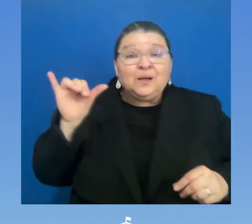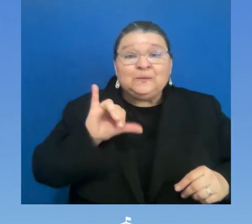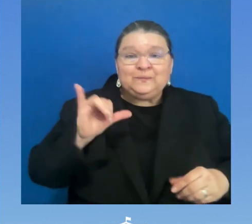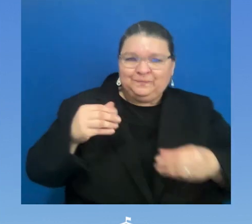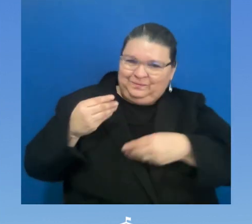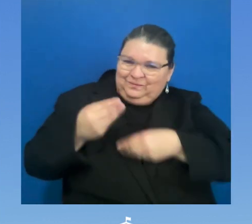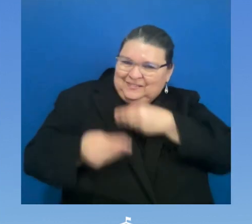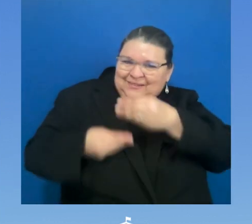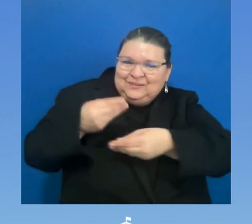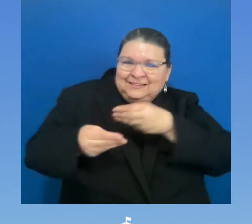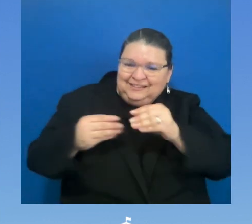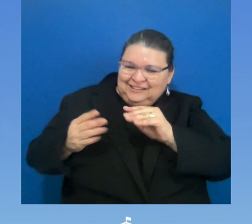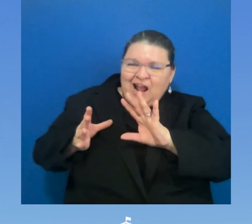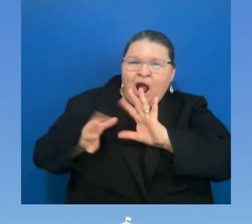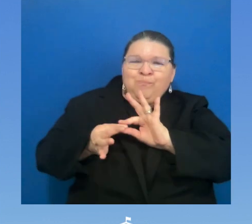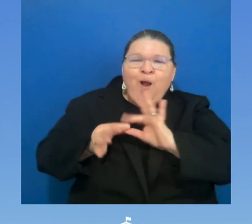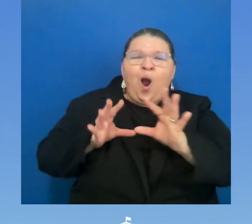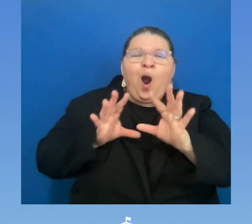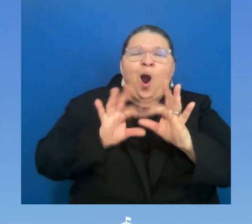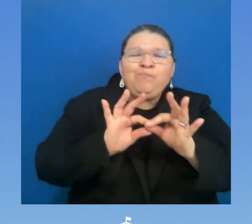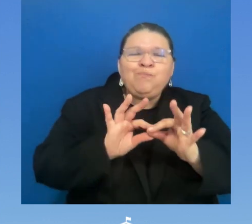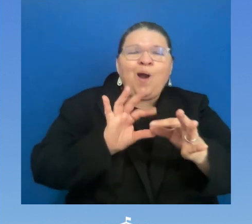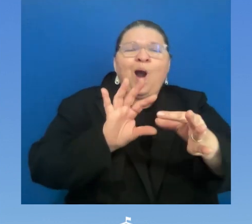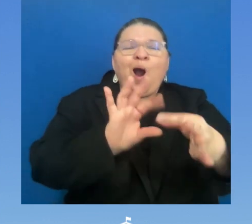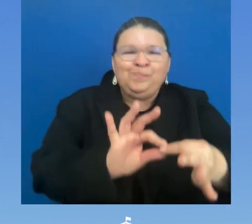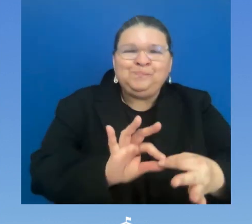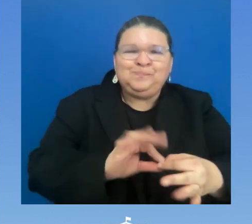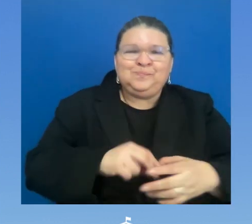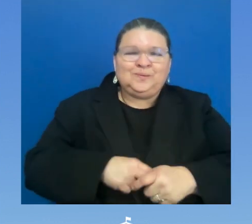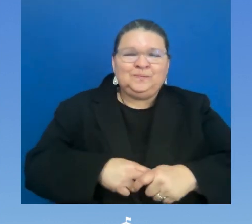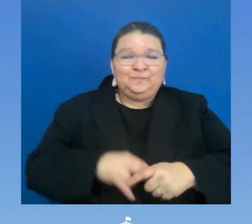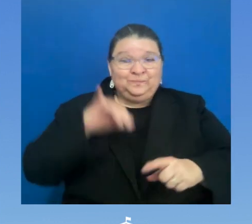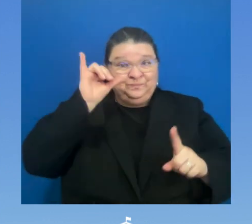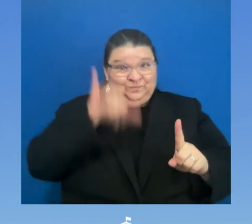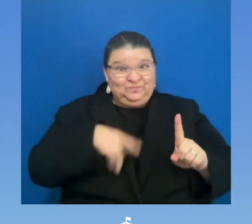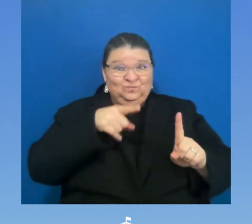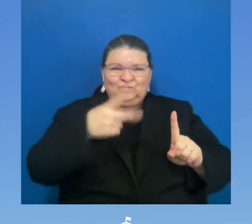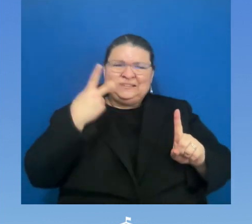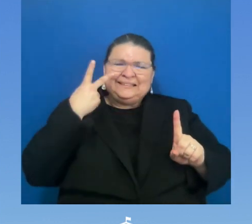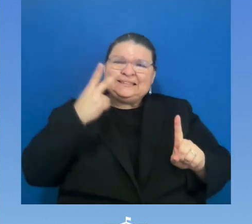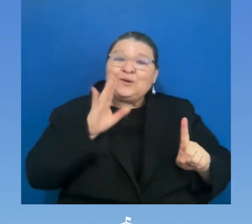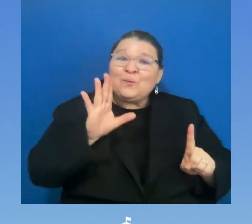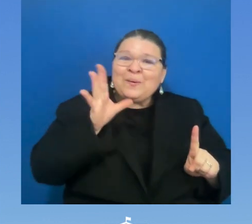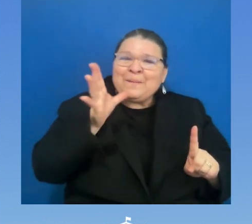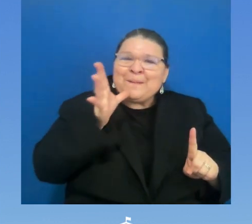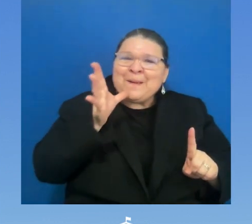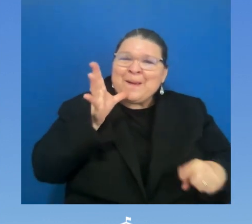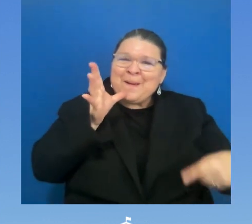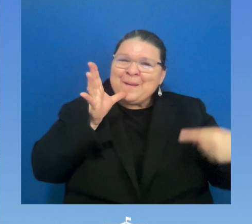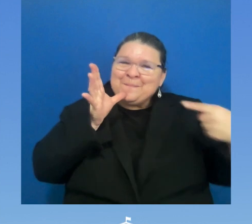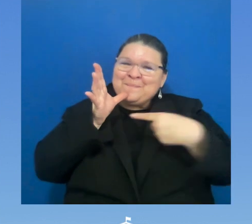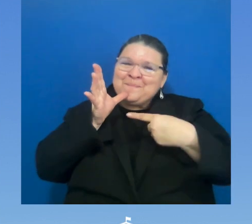you know, Madam Vice President, your mom, her famous quote about not being the last one, even though you're the first --